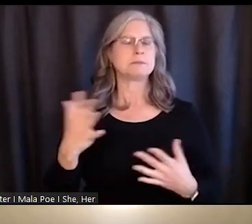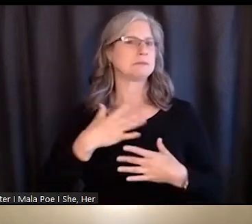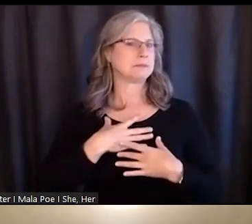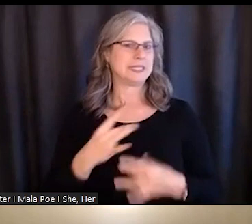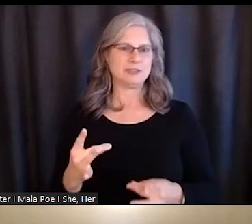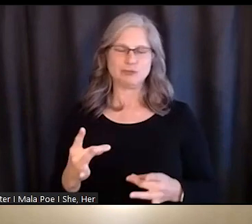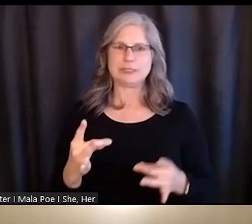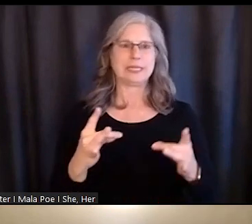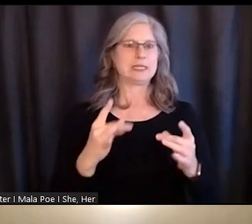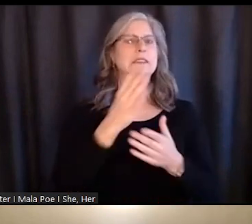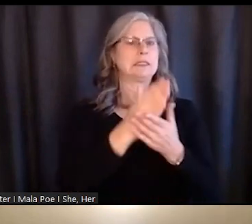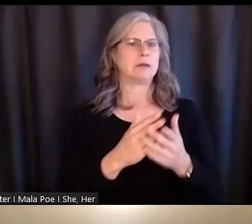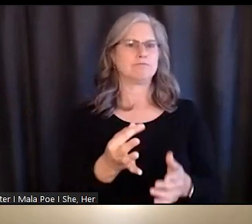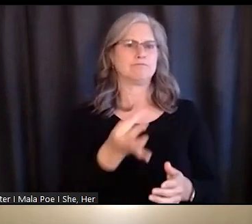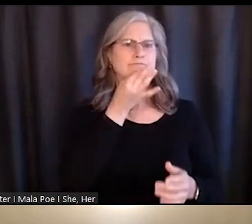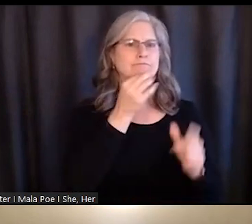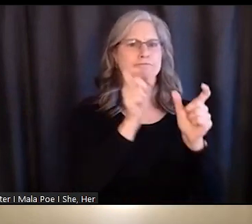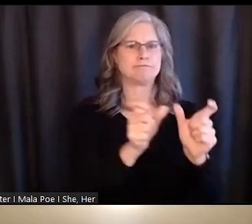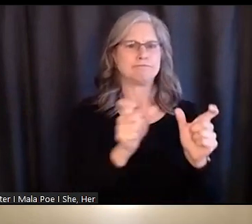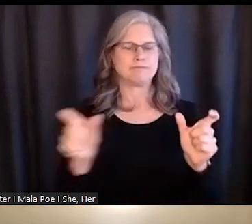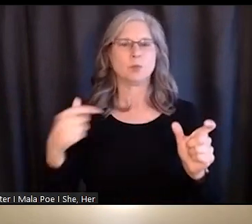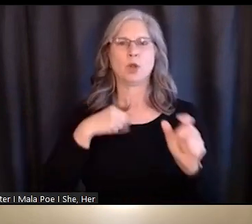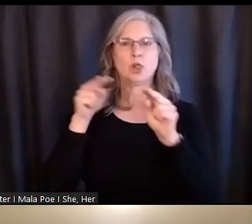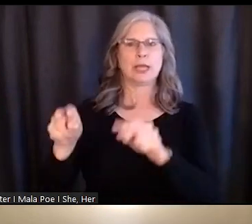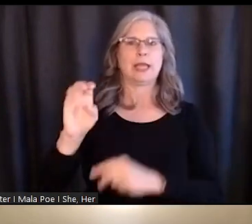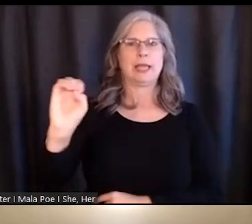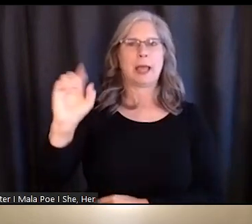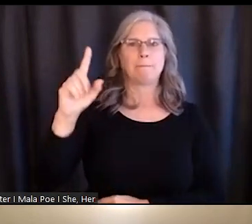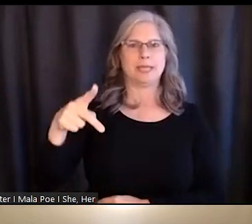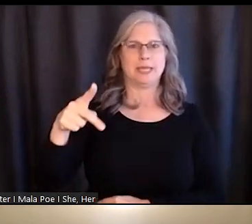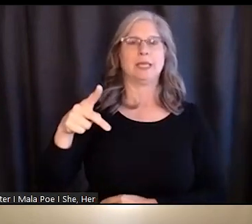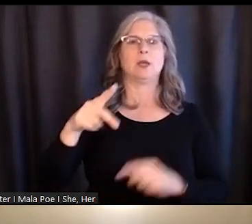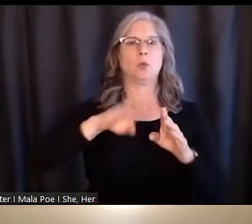So what we're looking for here in the ERP waveform is a negativity: